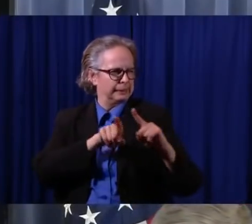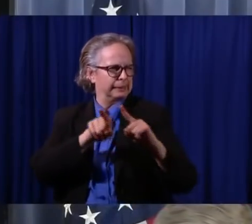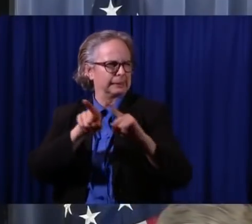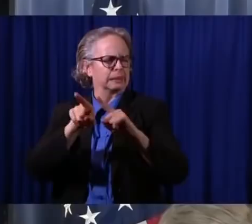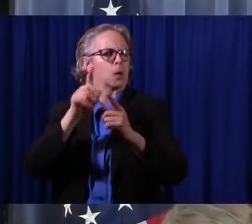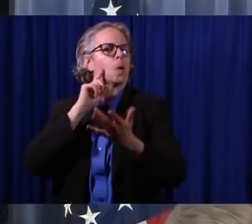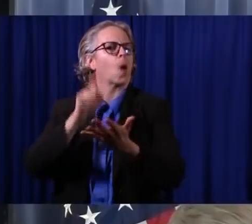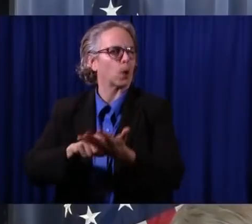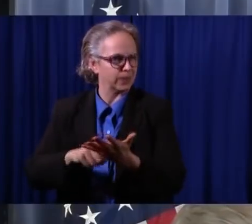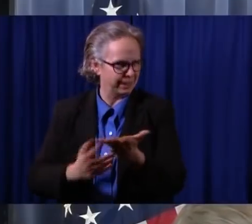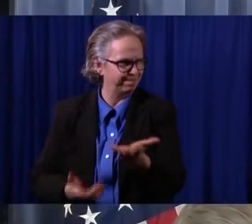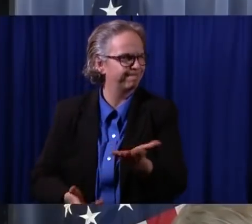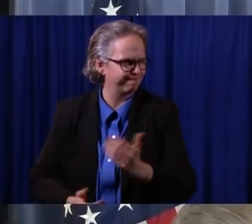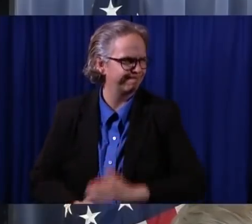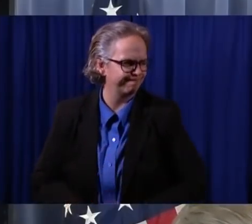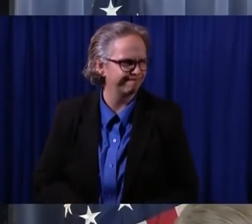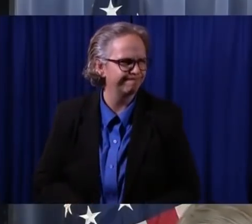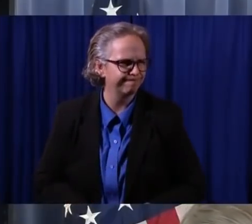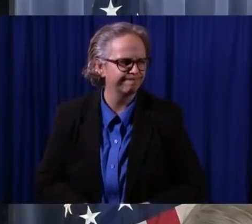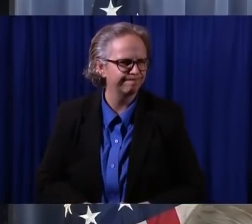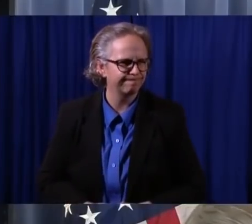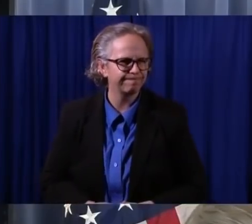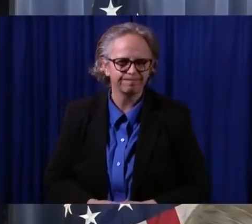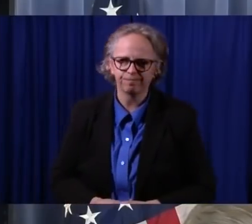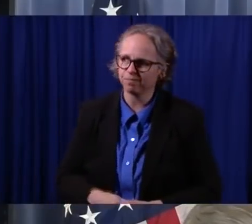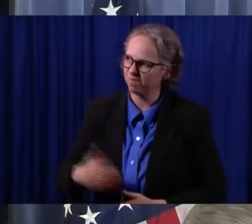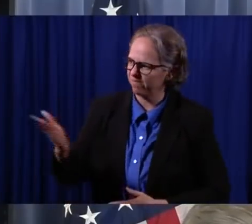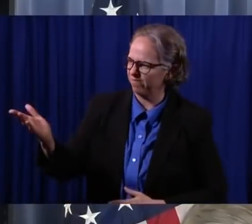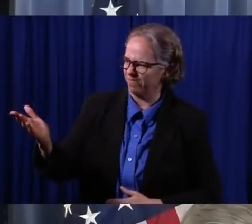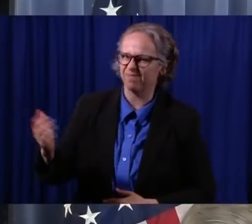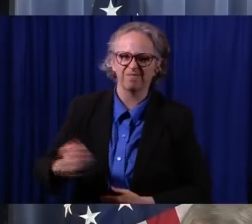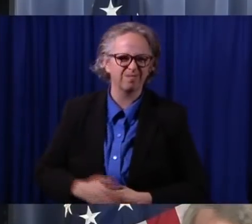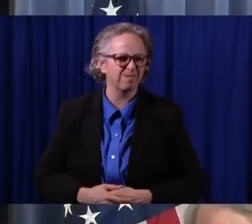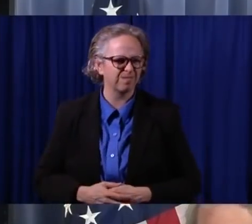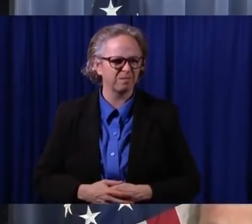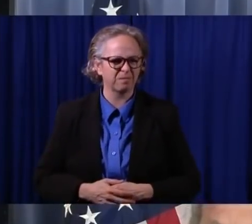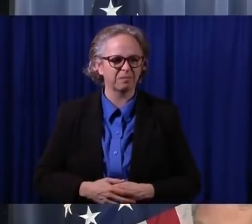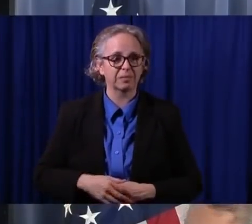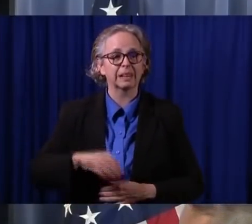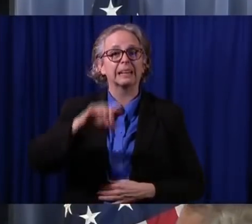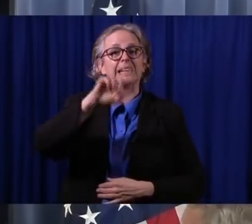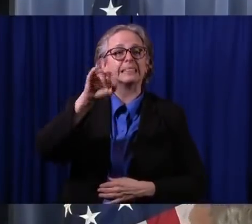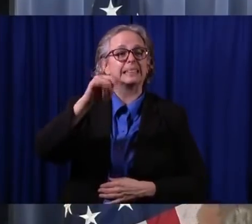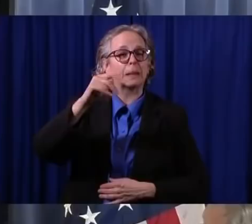NEARLY AS MANY NUMBERS, BUT THE TREND LINED IS THE SAME. THE TRENDLINE IS GOING UP RATHER DRAMATICALLY, AS YOU CAN